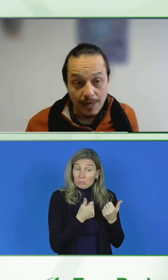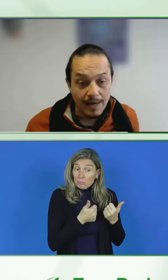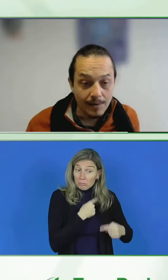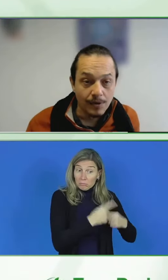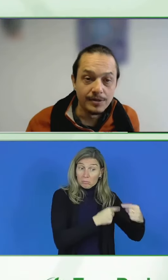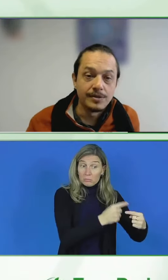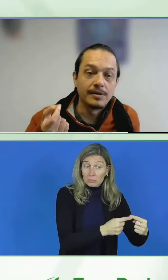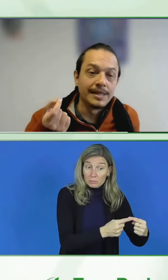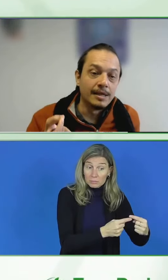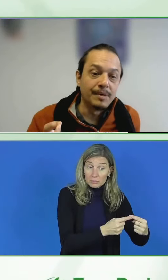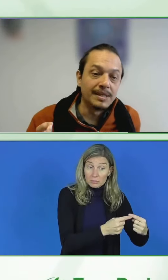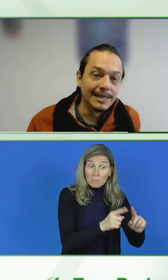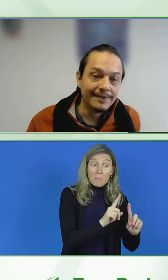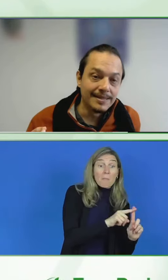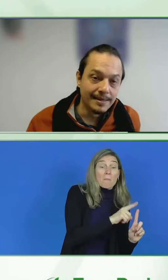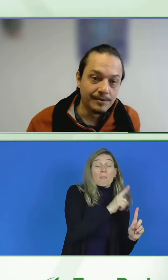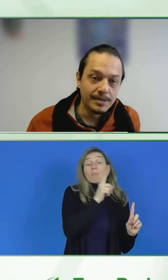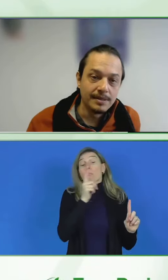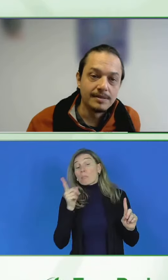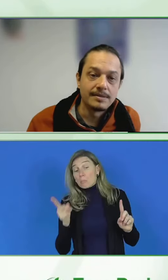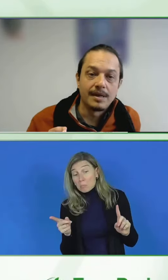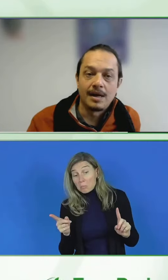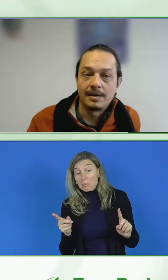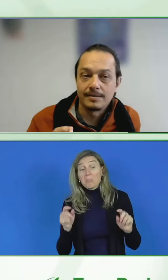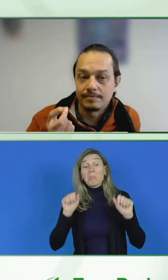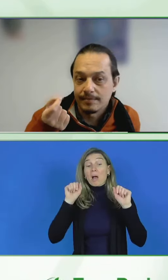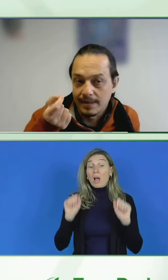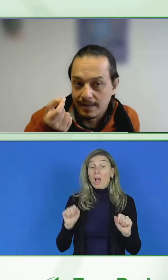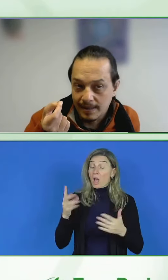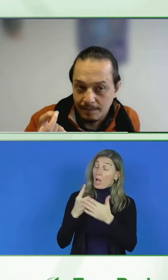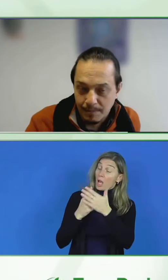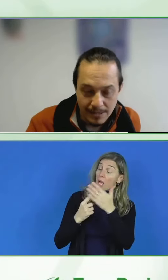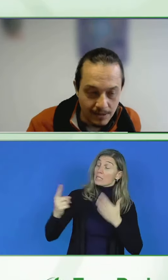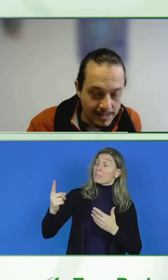You can have also independent living services as the personal